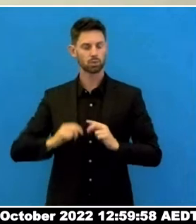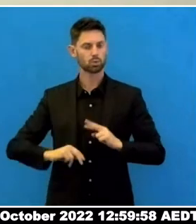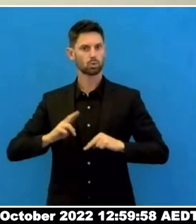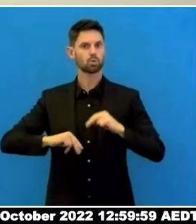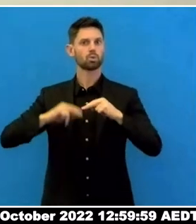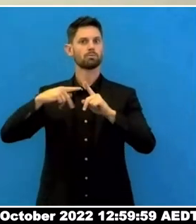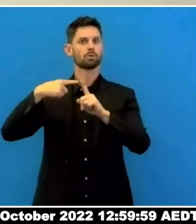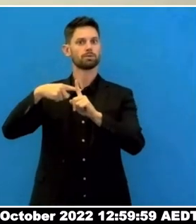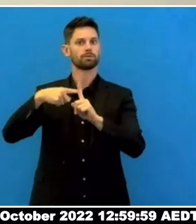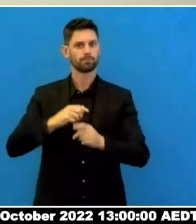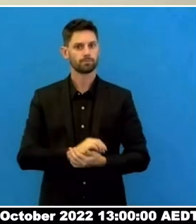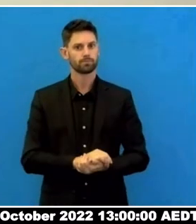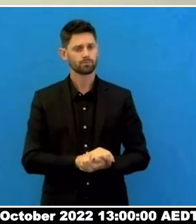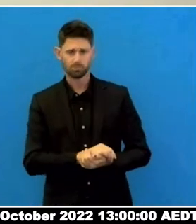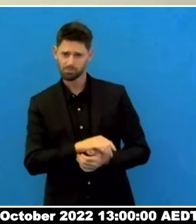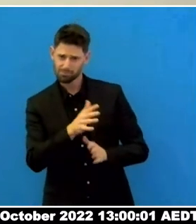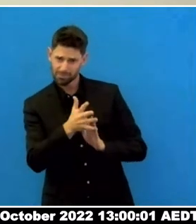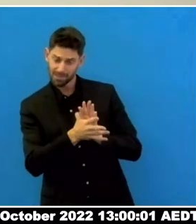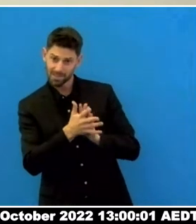So is it taking a bit of yes, I suppose